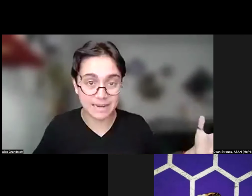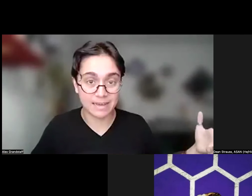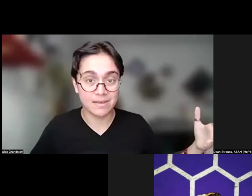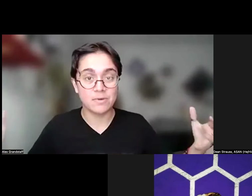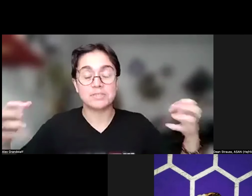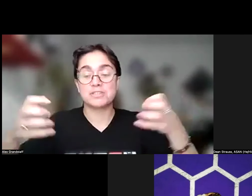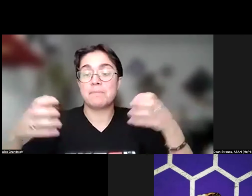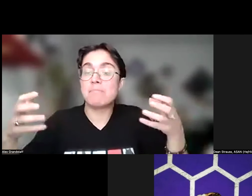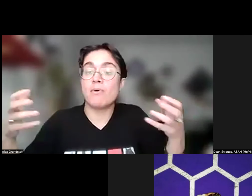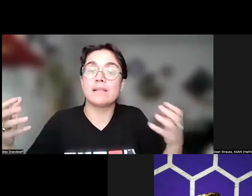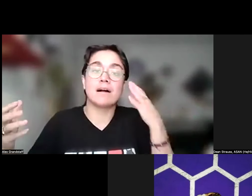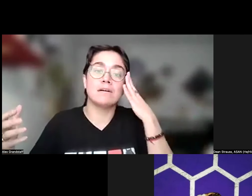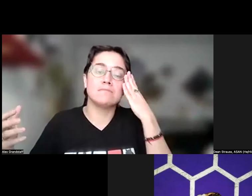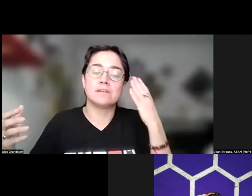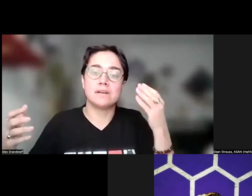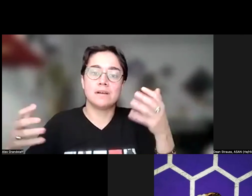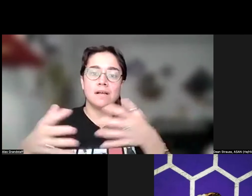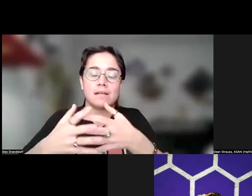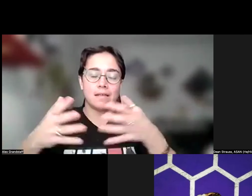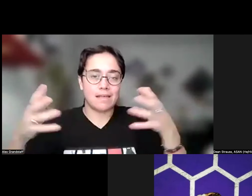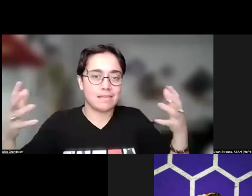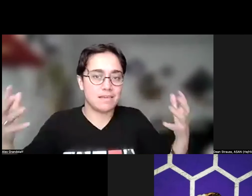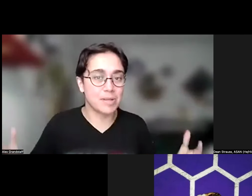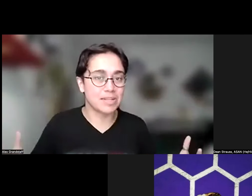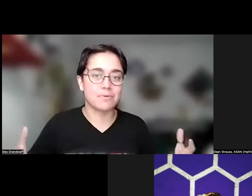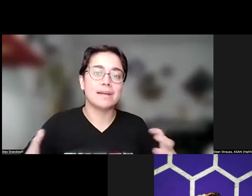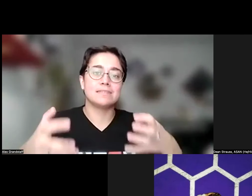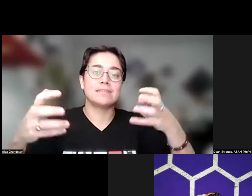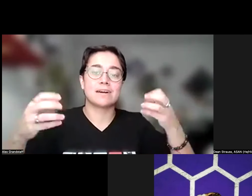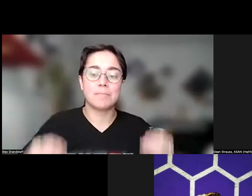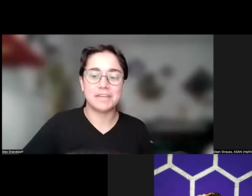as opposed to shifting the environment to be accommodating.